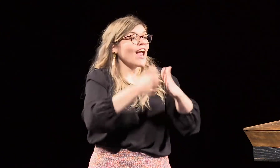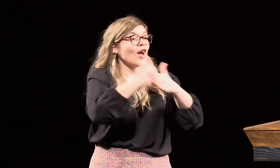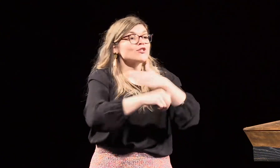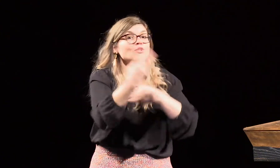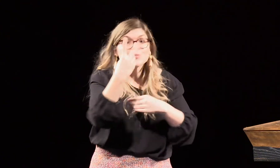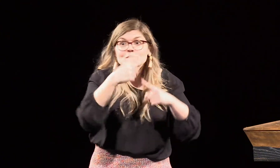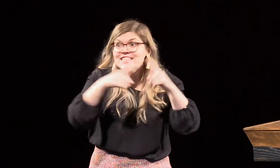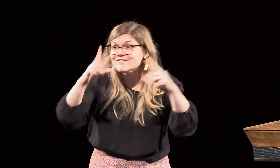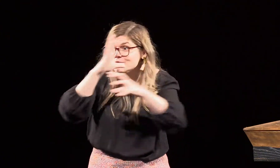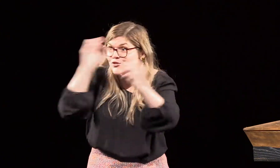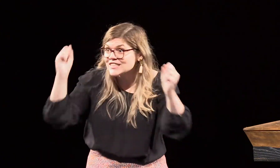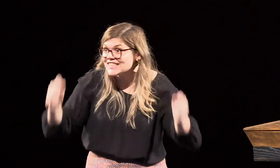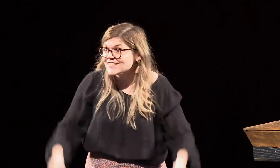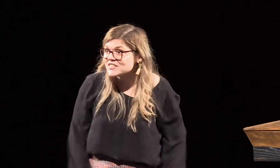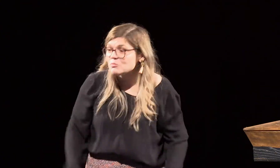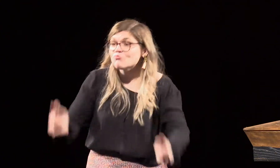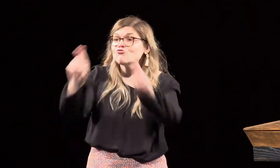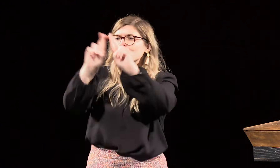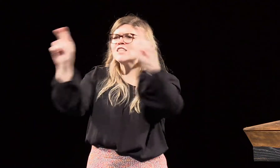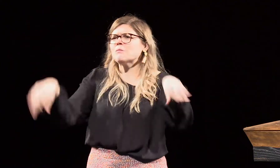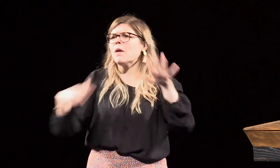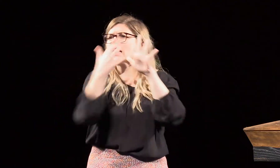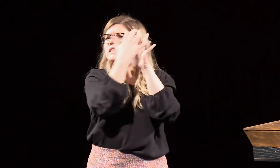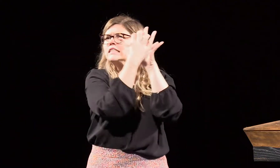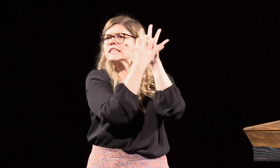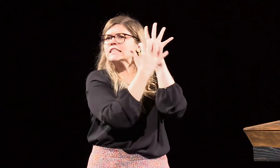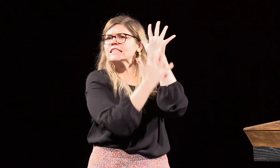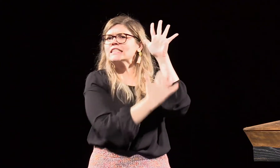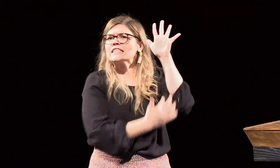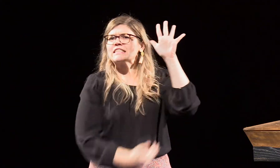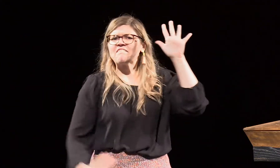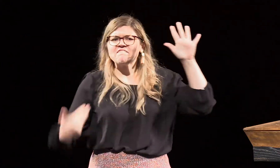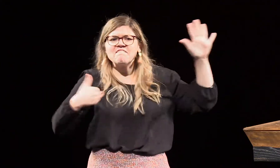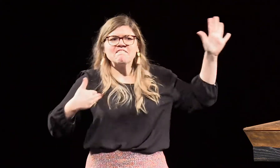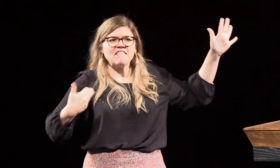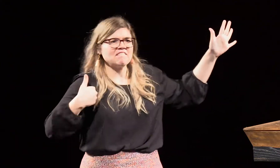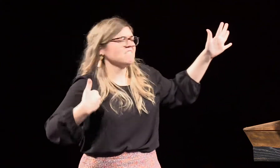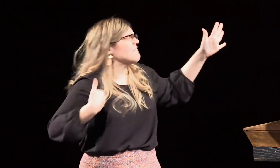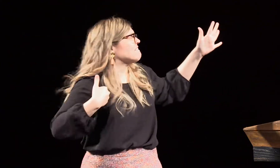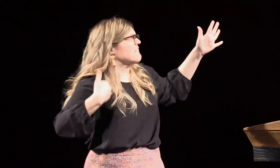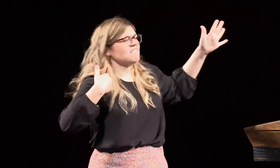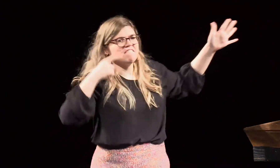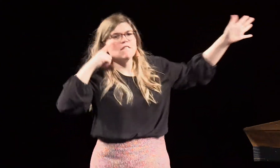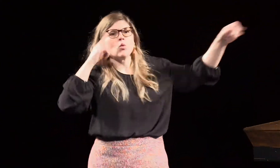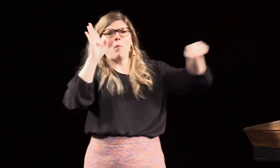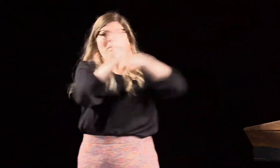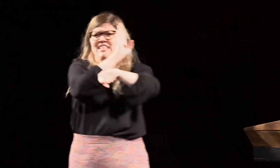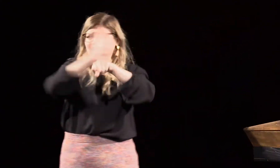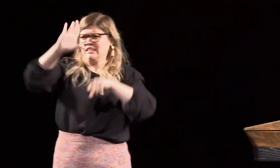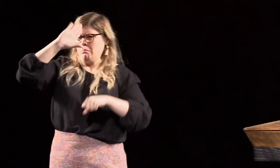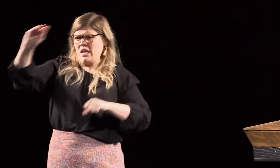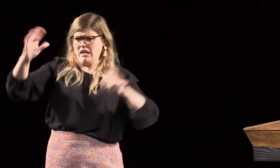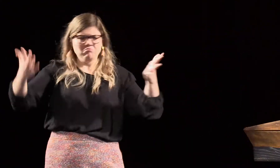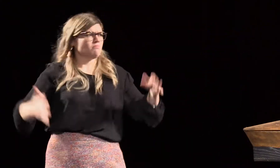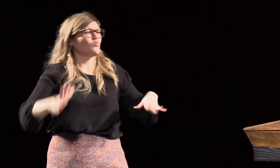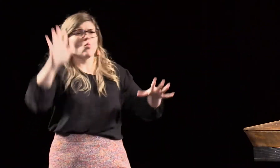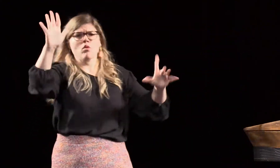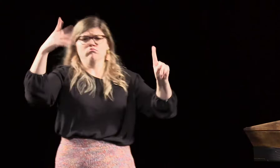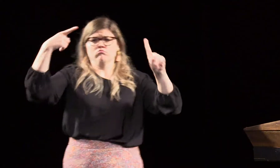and he was Secretary of State under two presidents, so he has a very impressive resume. He was a busy guy.